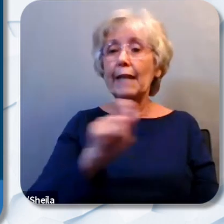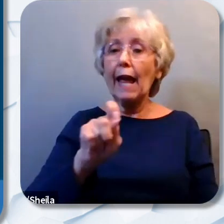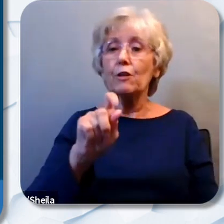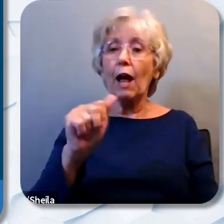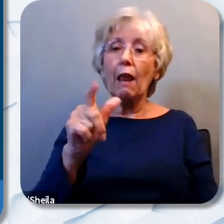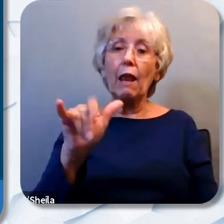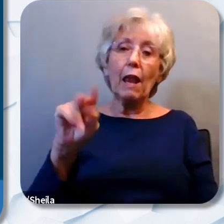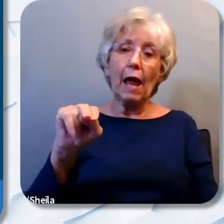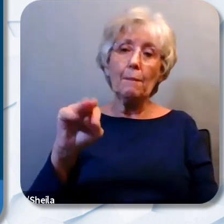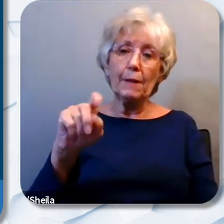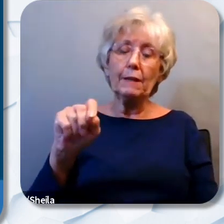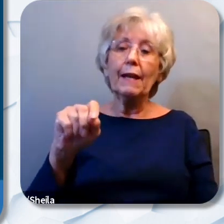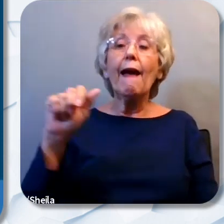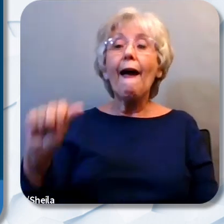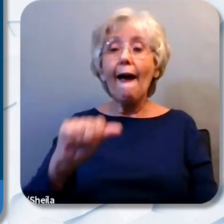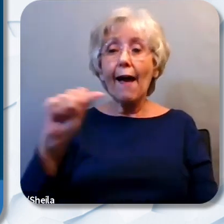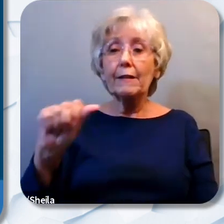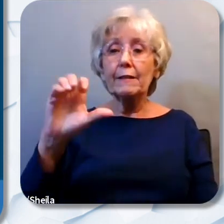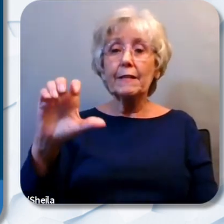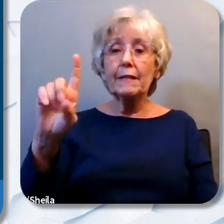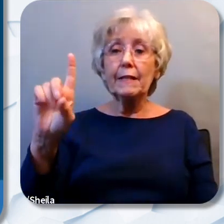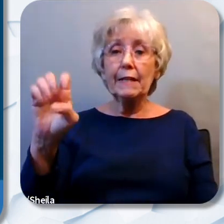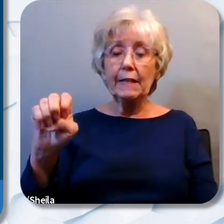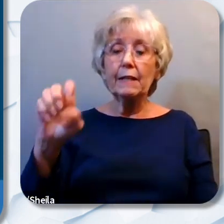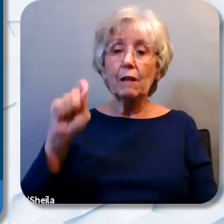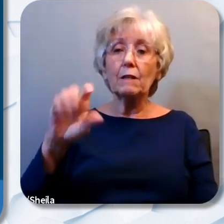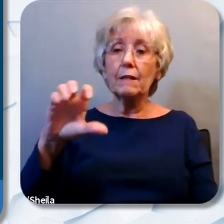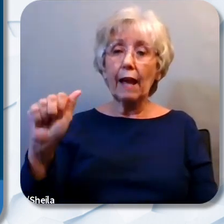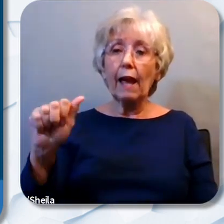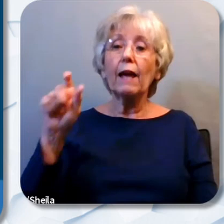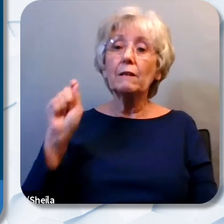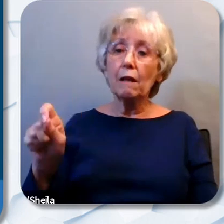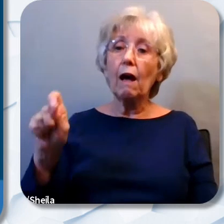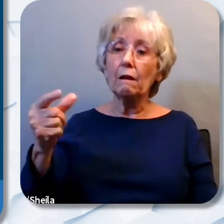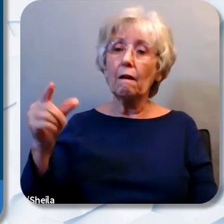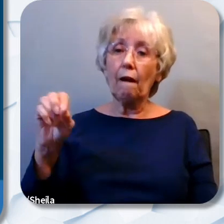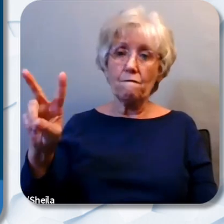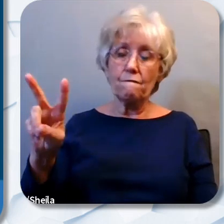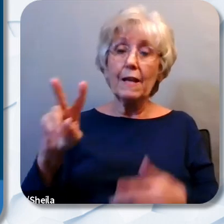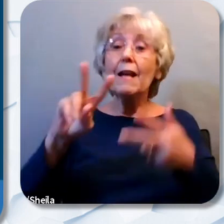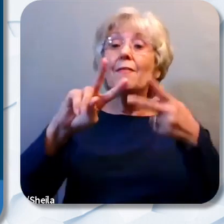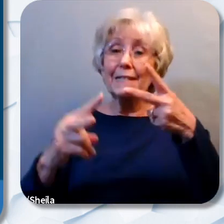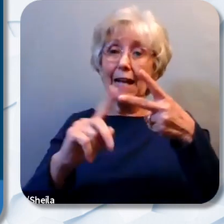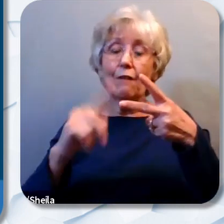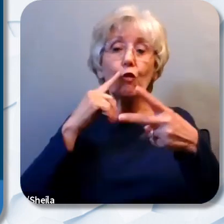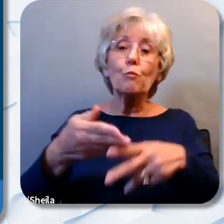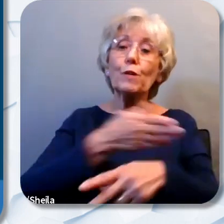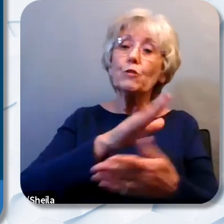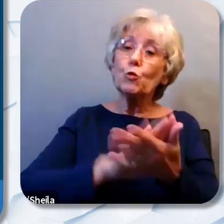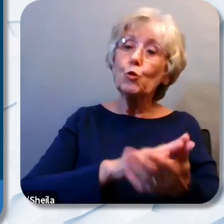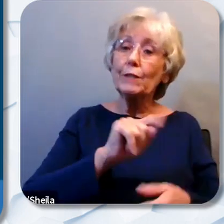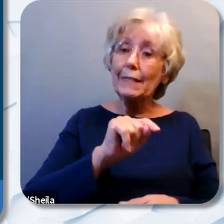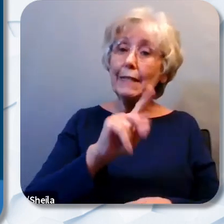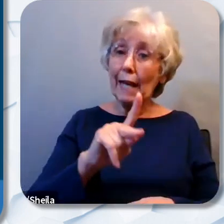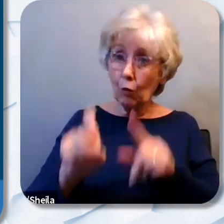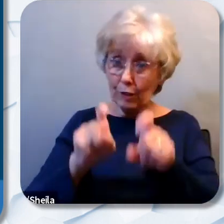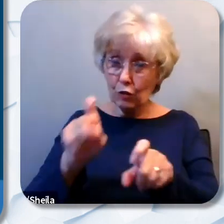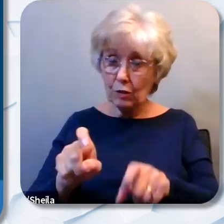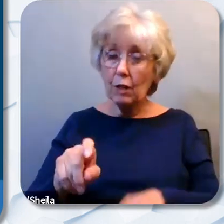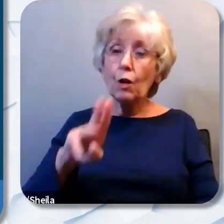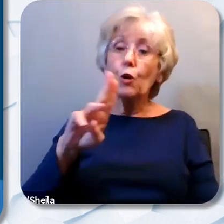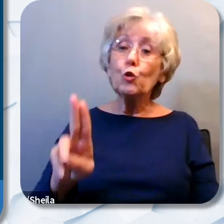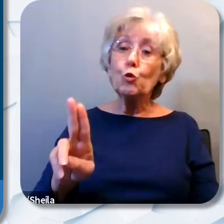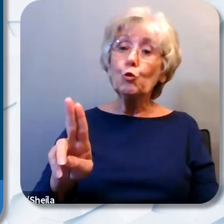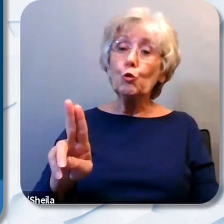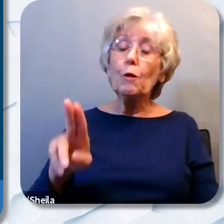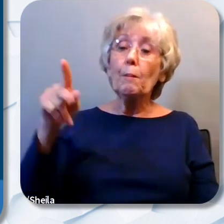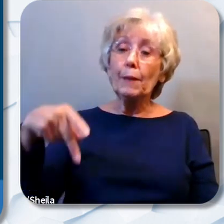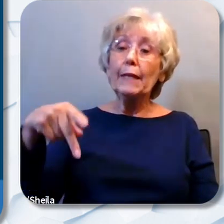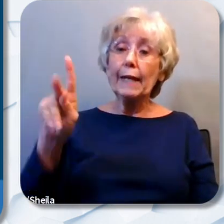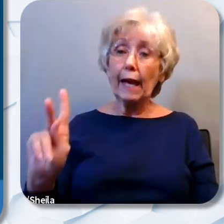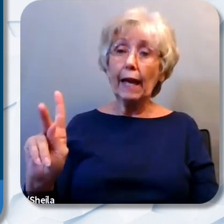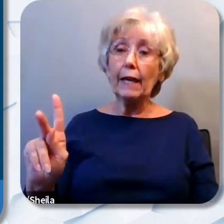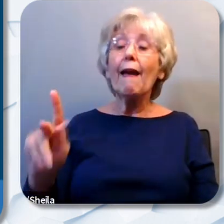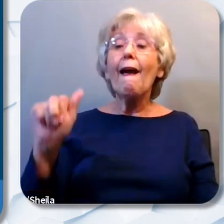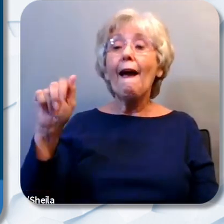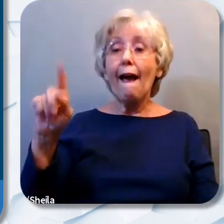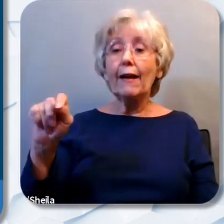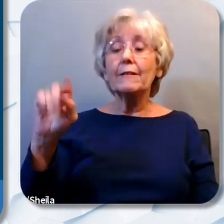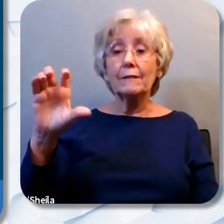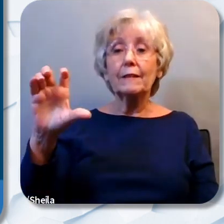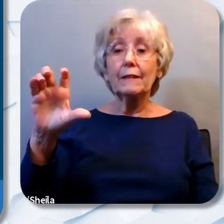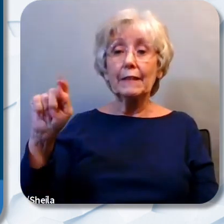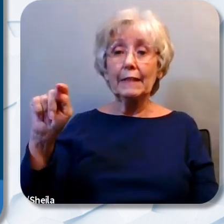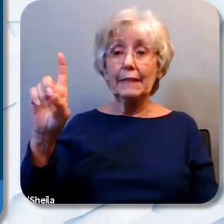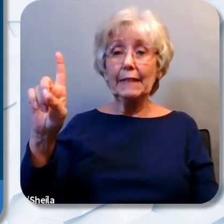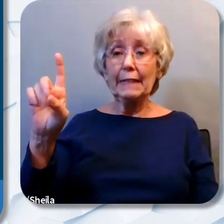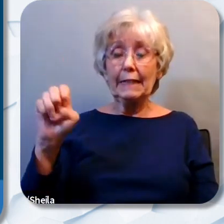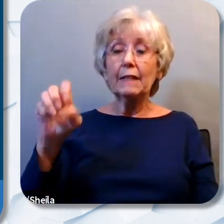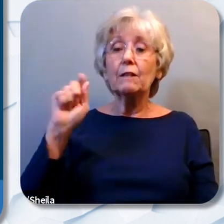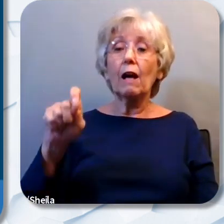at CD e.ca.gov and another for your preschool and tk questions at you pk at the d.ca.gov.